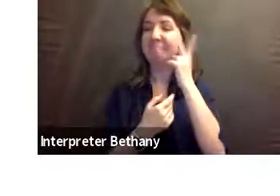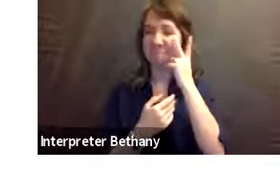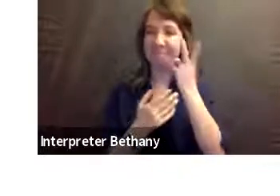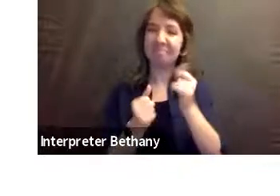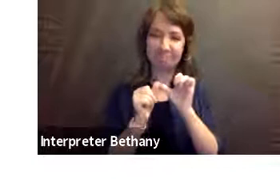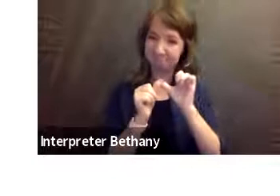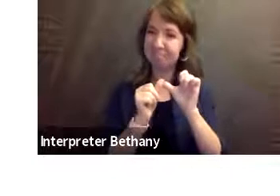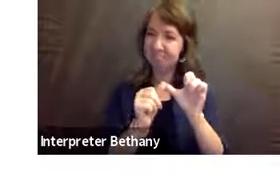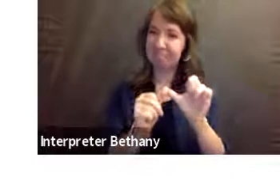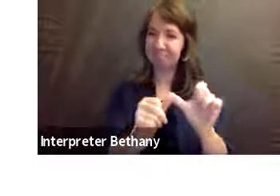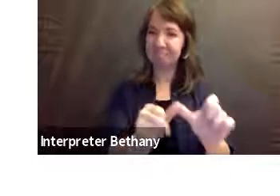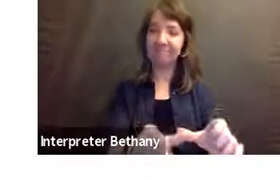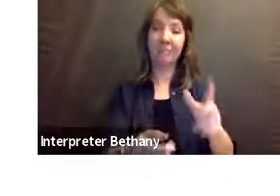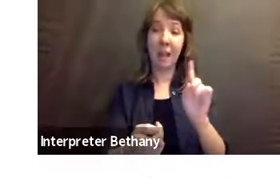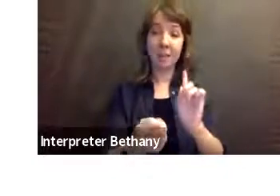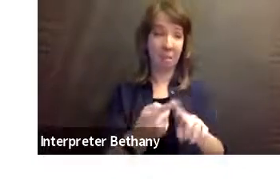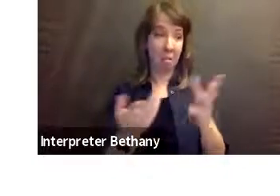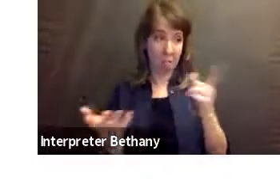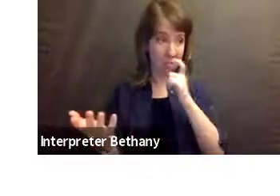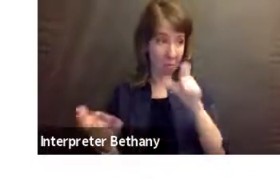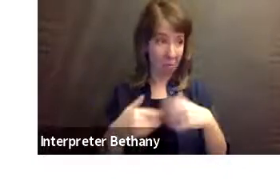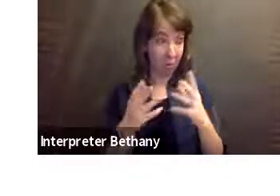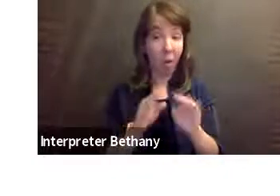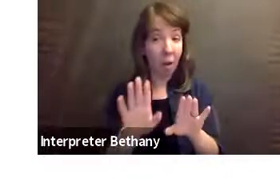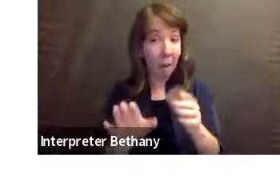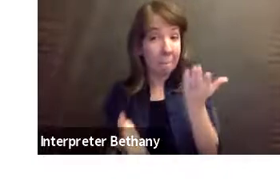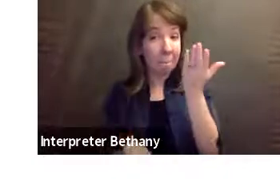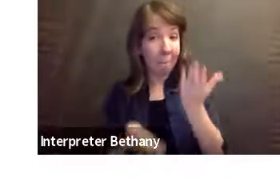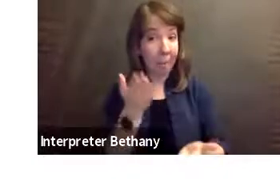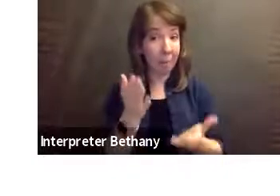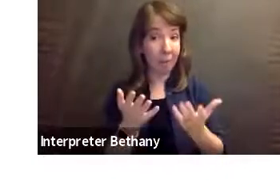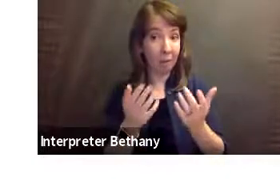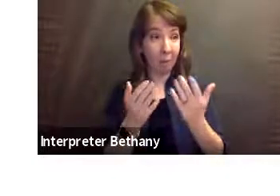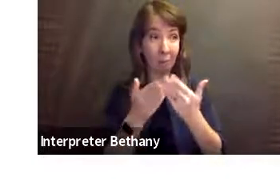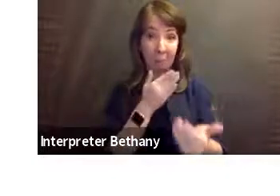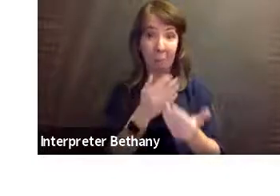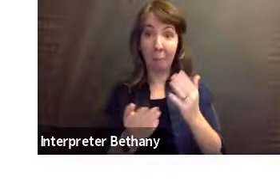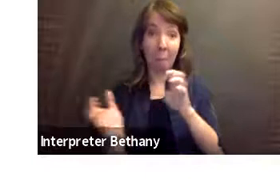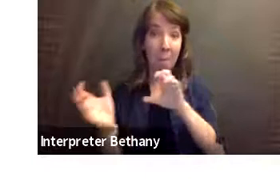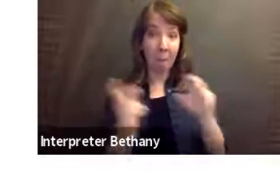Linda Kobashigawa: Online for as long as we need to, we might even continue doing it online, even when we do go back face to face.